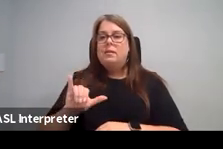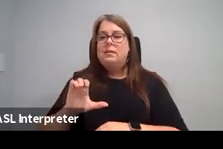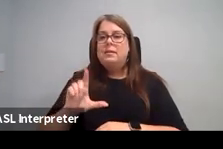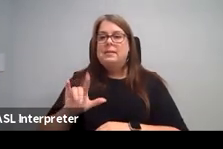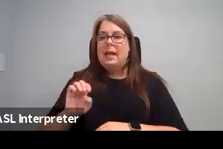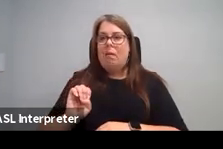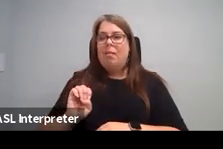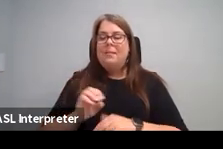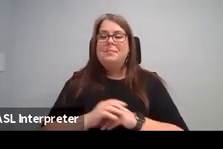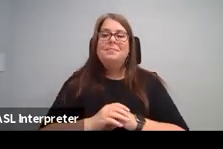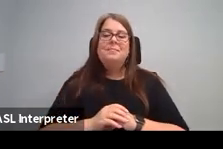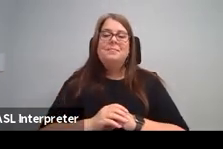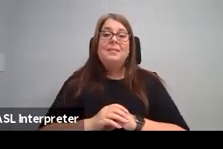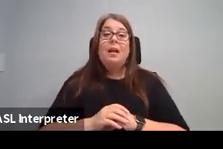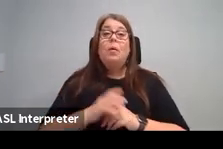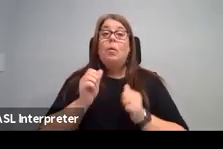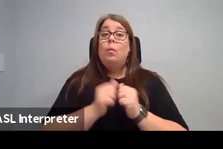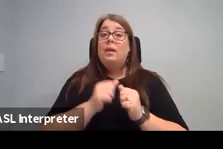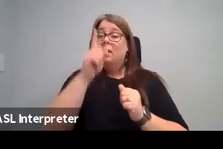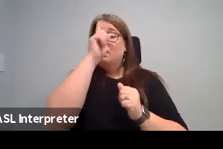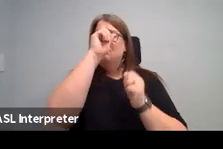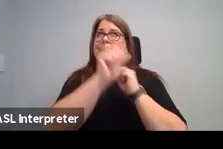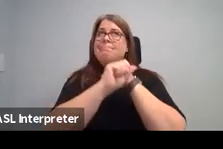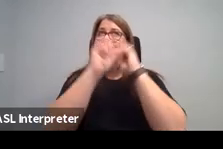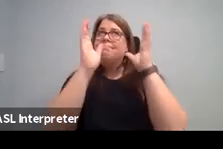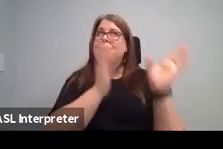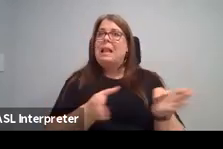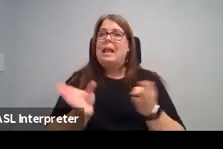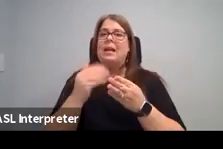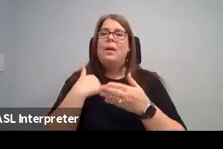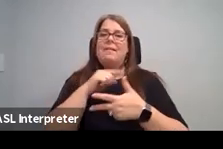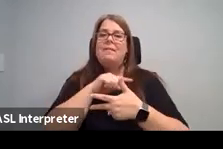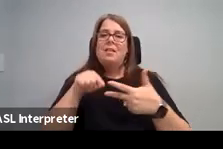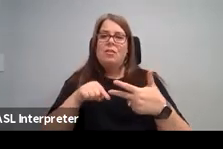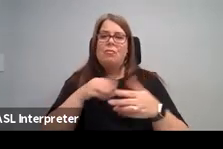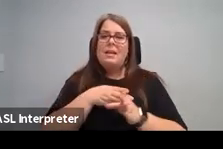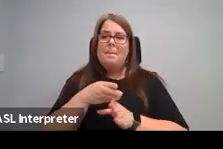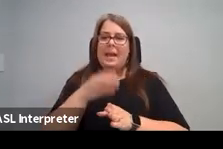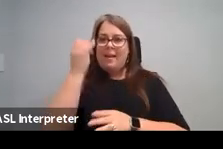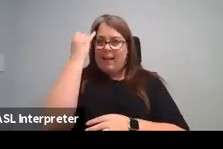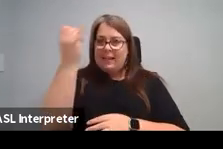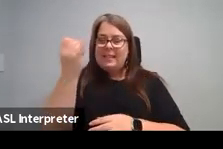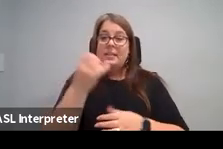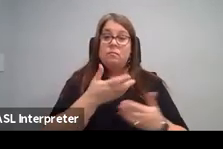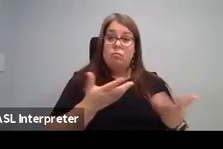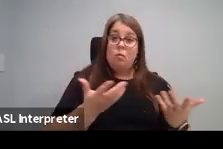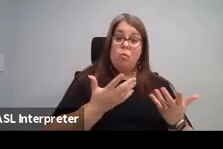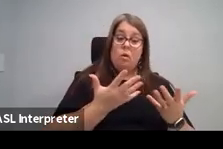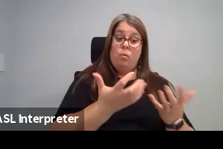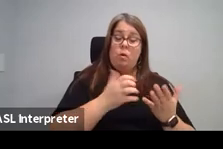Jewyl Alderson Clarke, SDCOE: As we get into big picture planning, they're kind of three big ideas. What do you want students to learn, how do you want students to learn